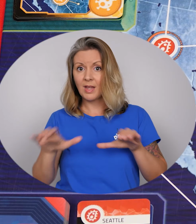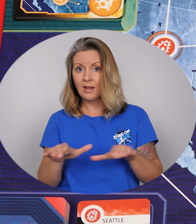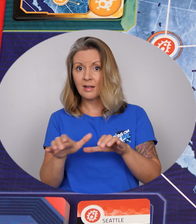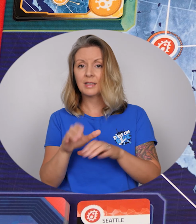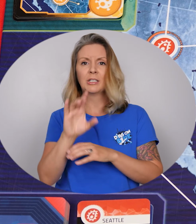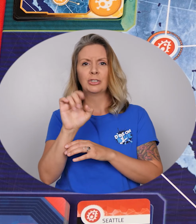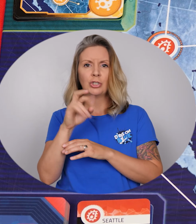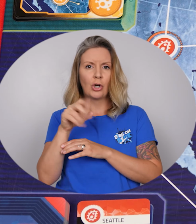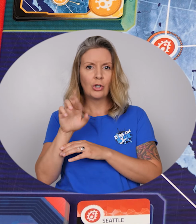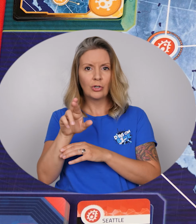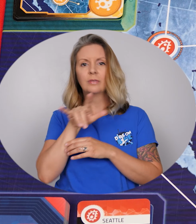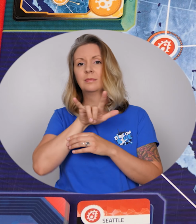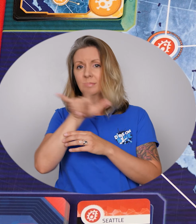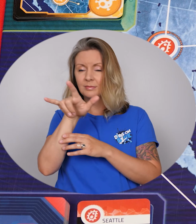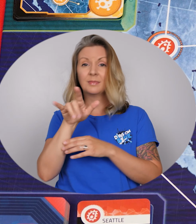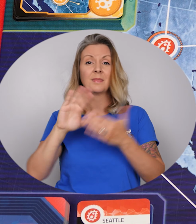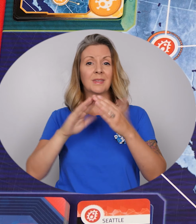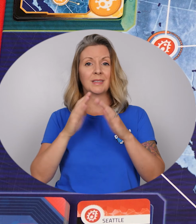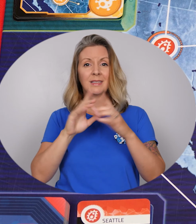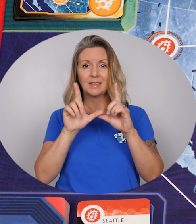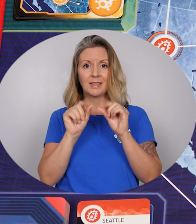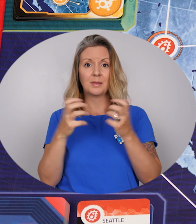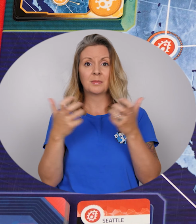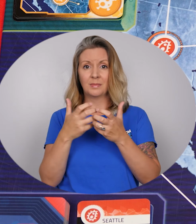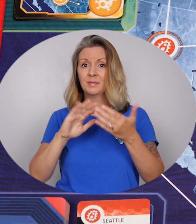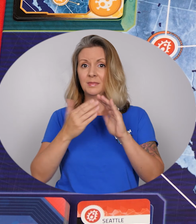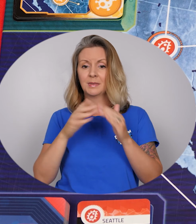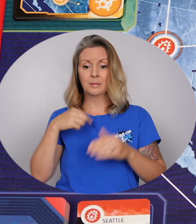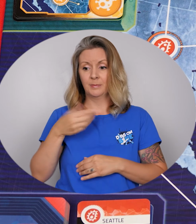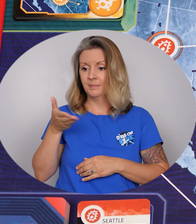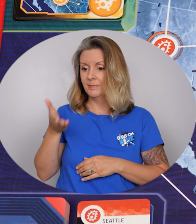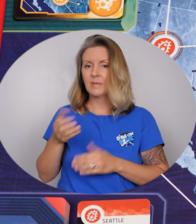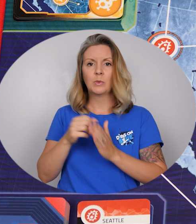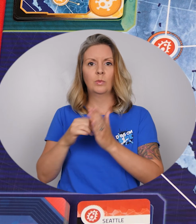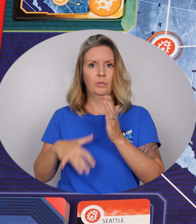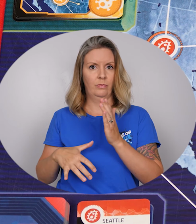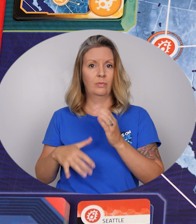your pawn with the Charter Flight action. To do this, you discard a city card matching